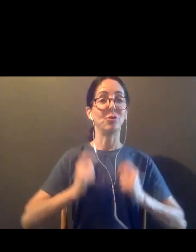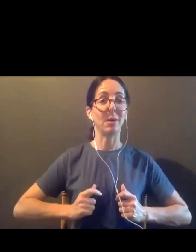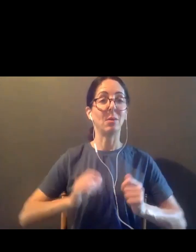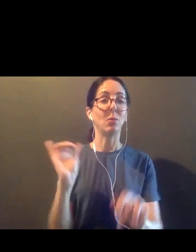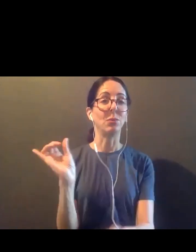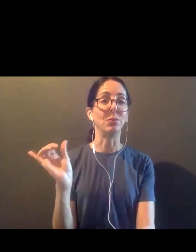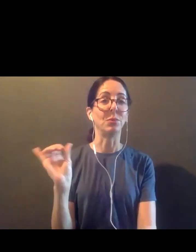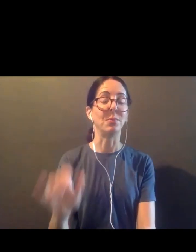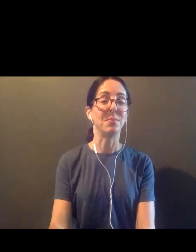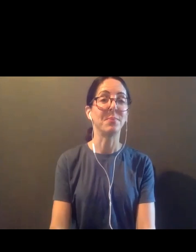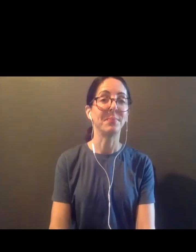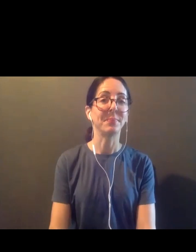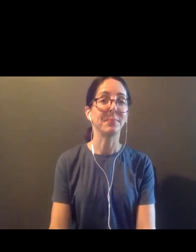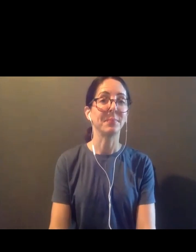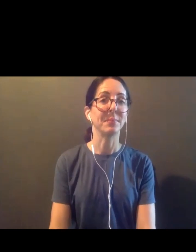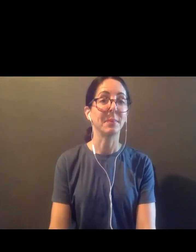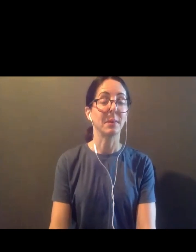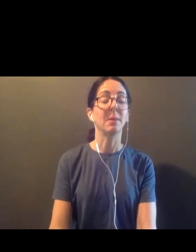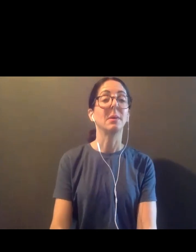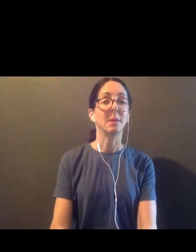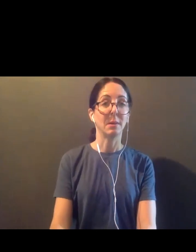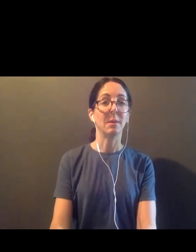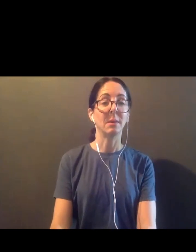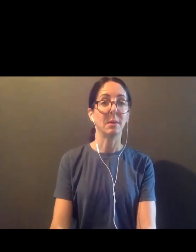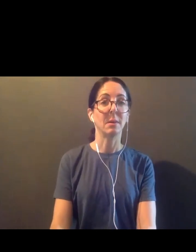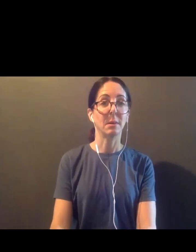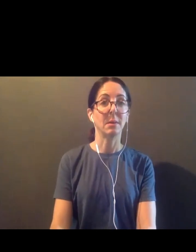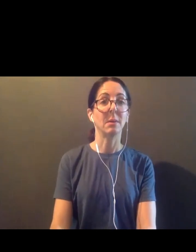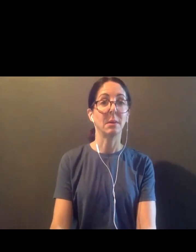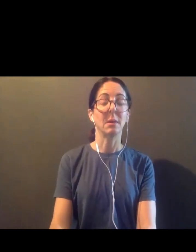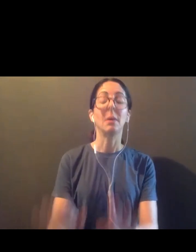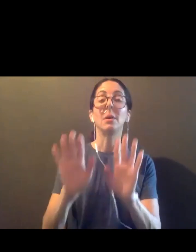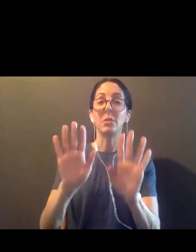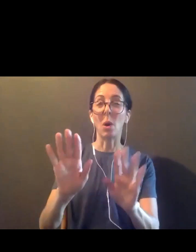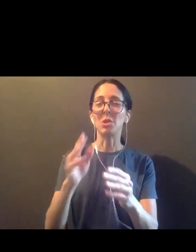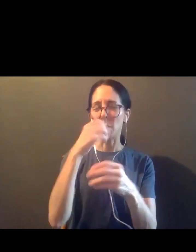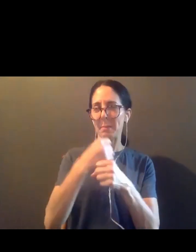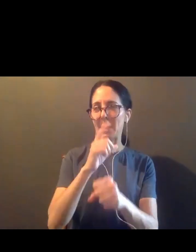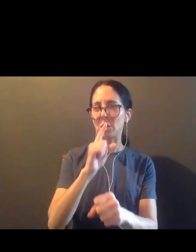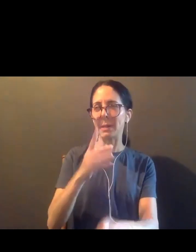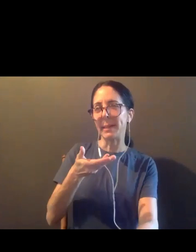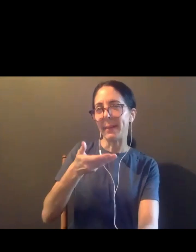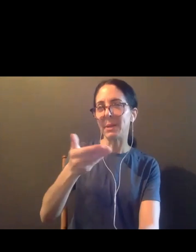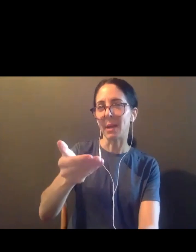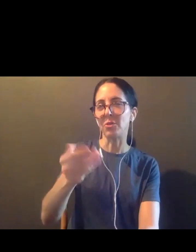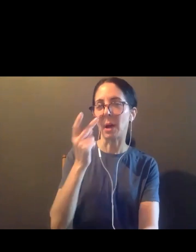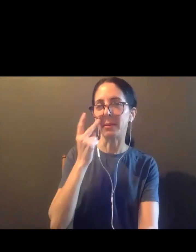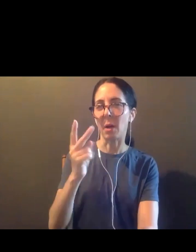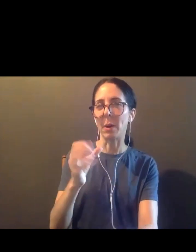Jen, in the earlier invitation I wanted to make sure that I was going to be presentable